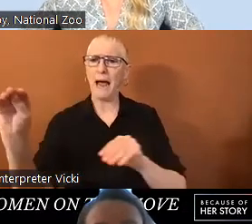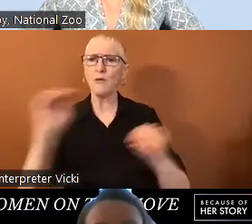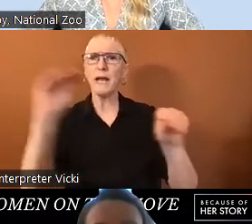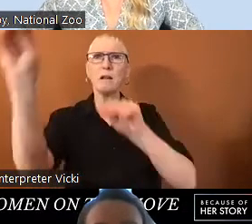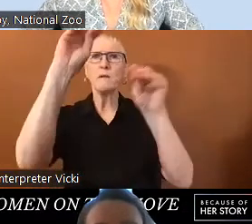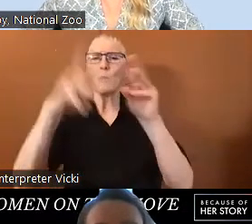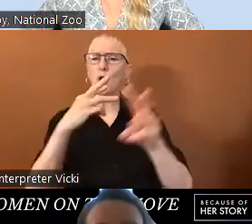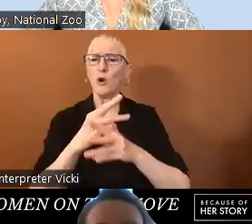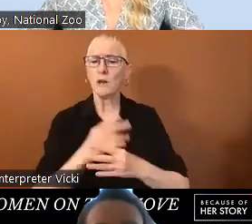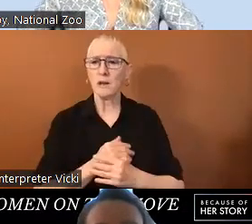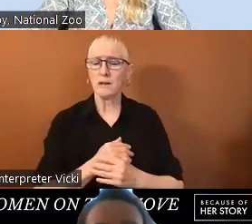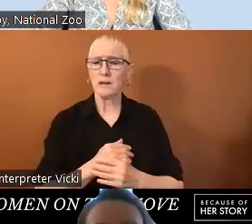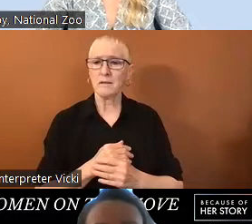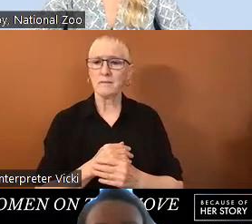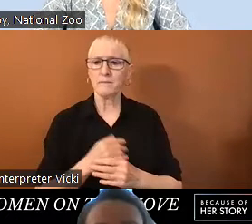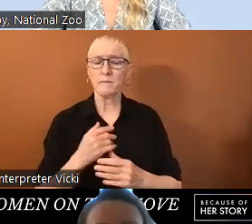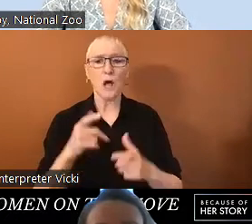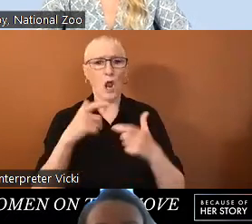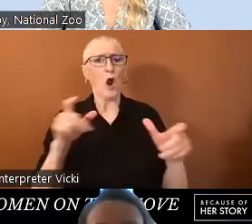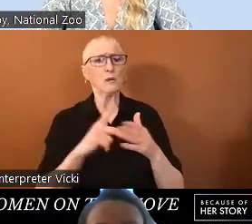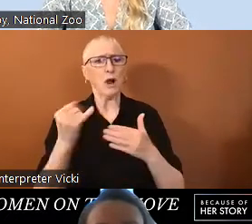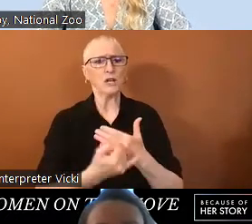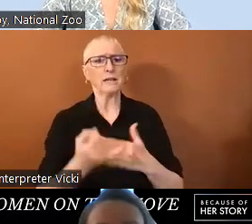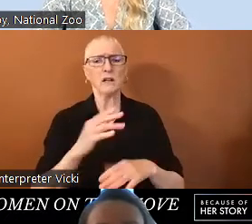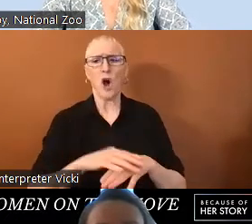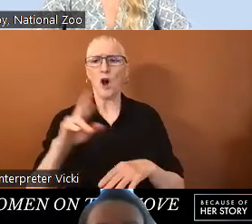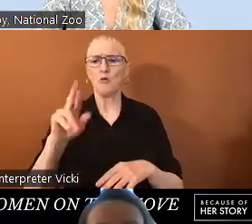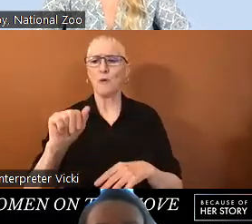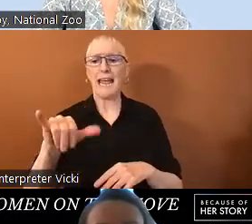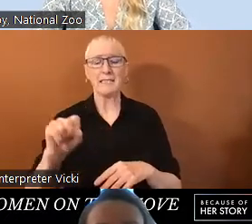Kim: Um, so we did a large project on cownose rays and some of those rays actually had